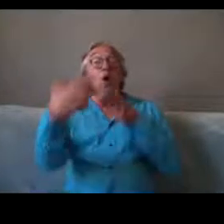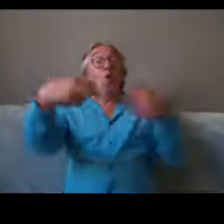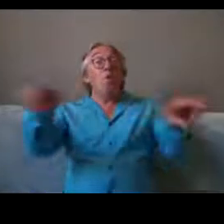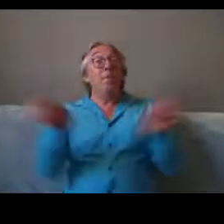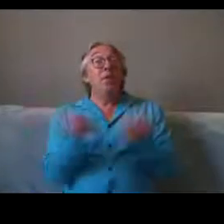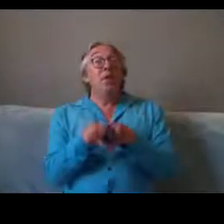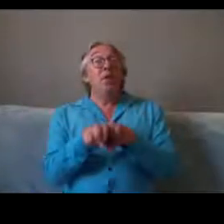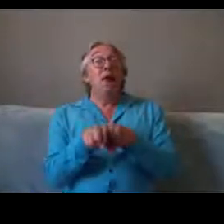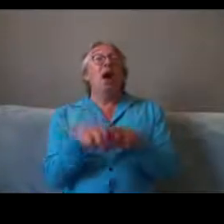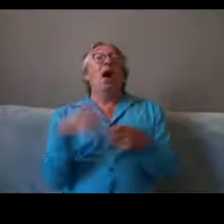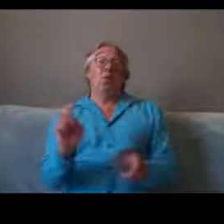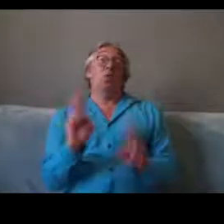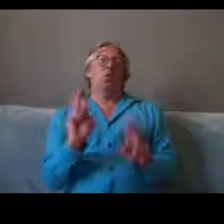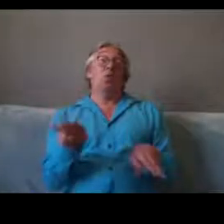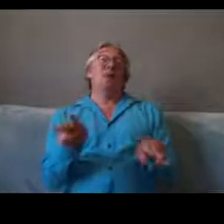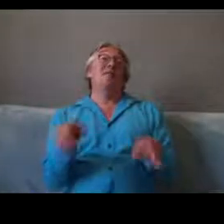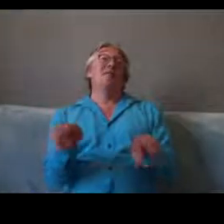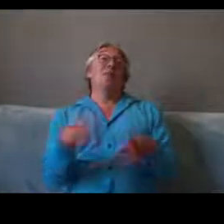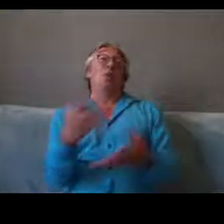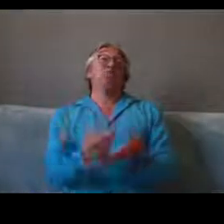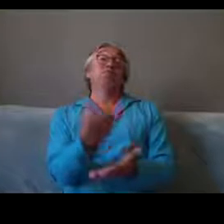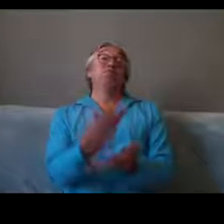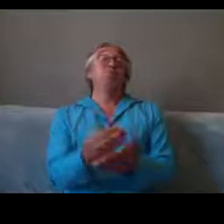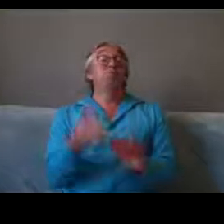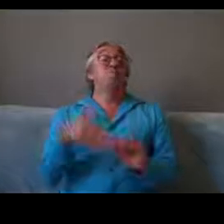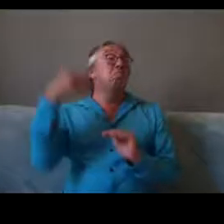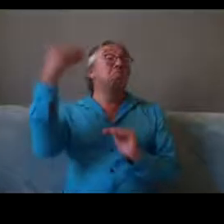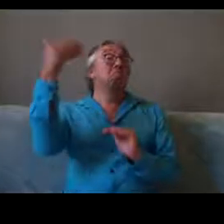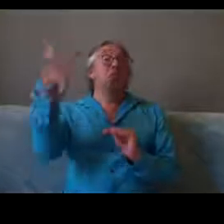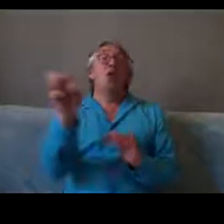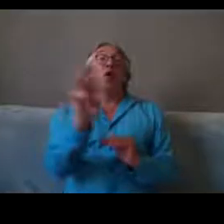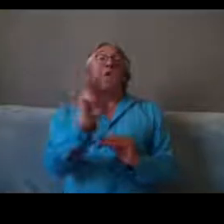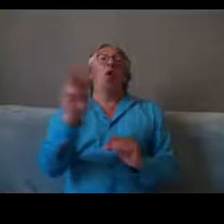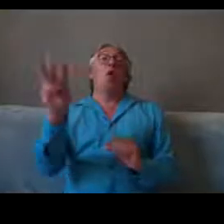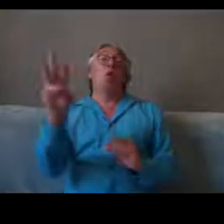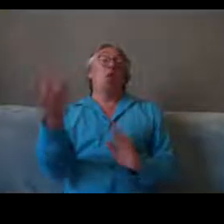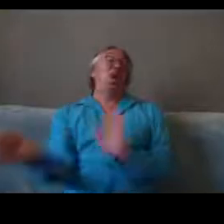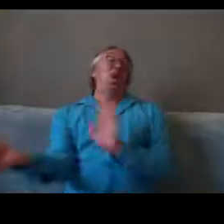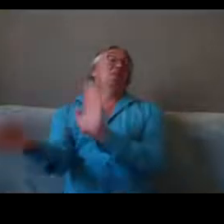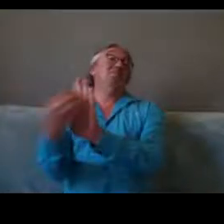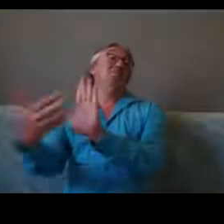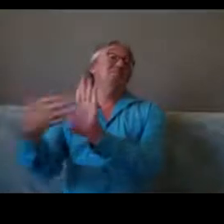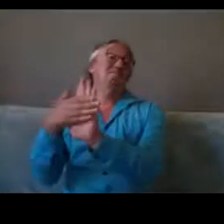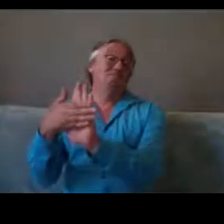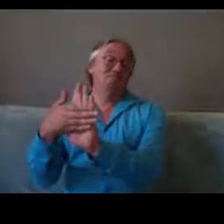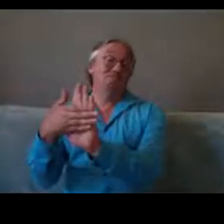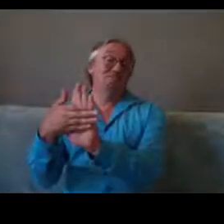There is a chat box where you can drop in any technical issue should you have